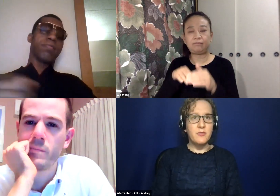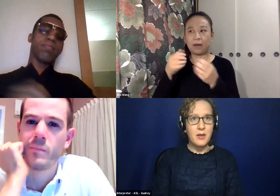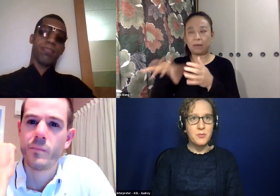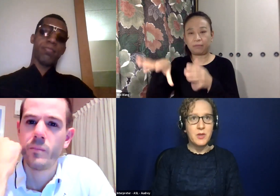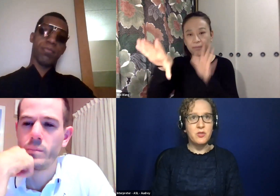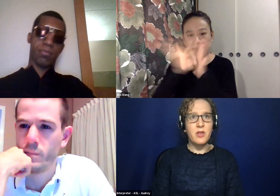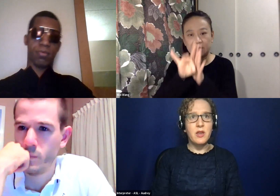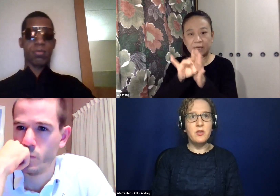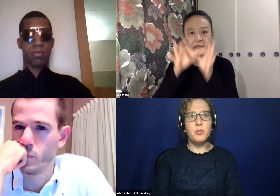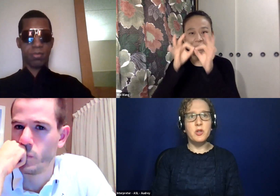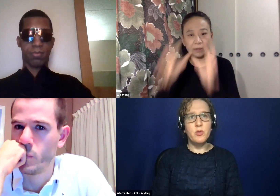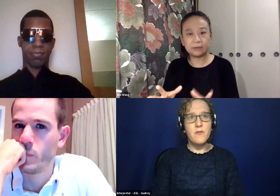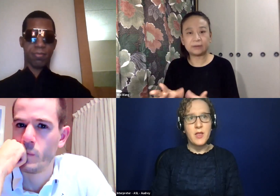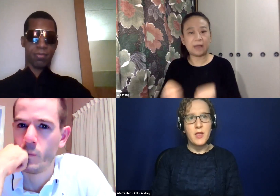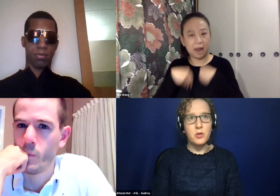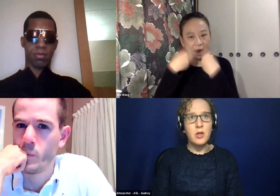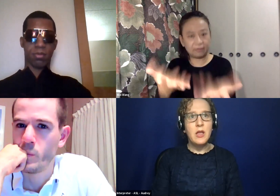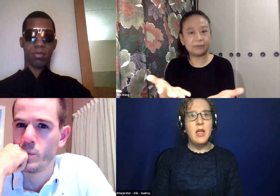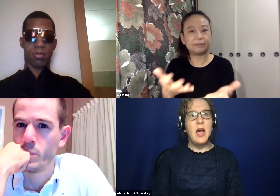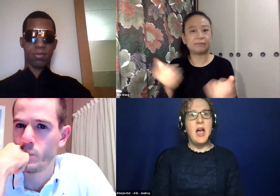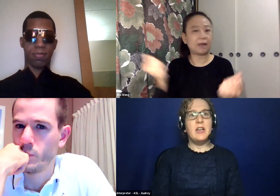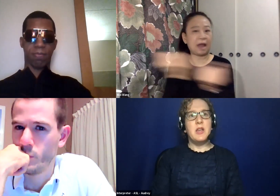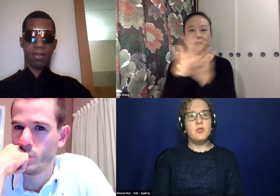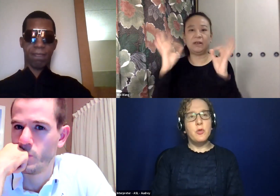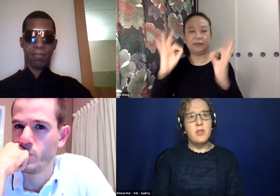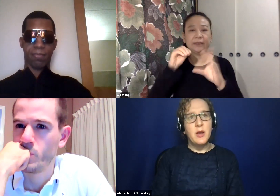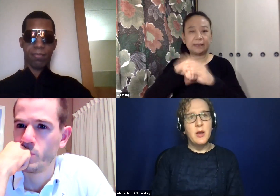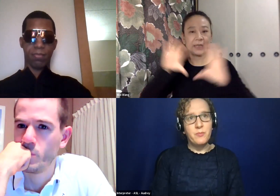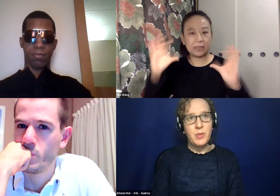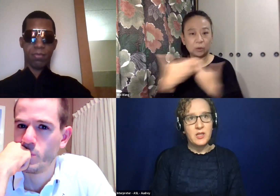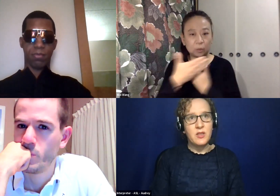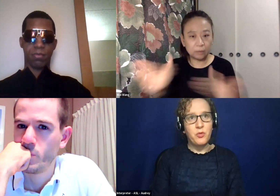of time to make sure that interpreters were available. I had to make sure that I picked